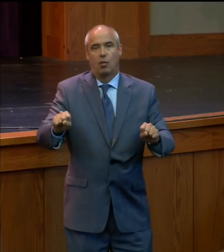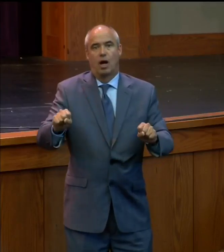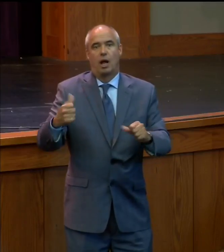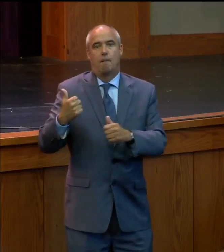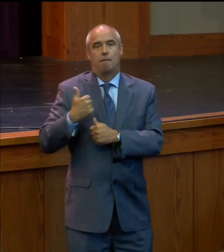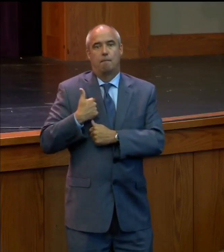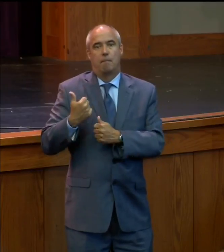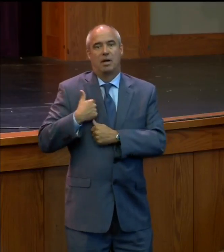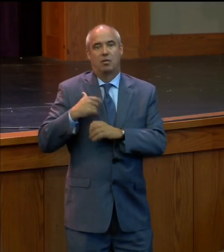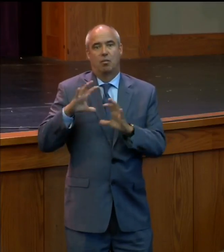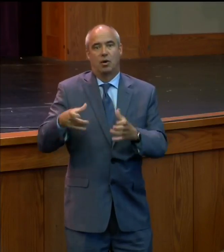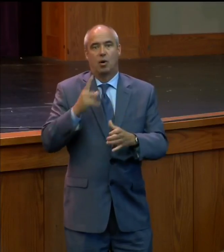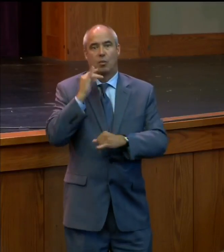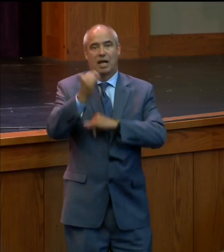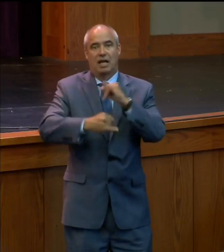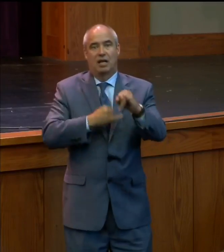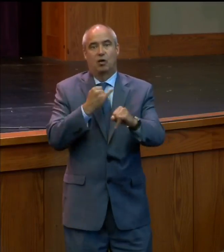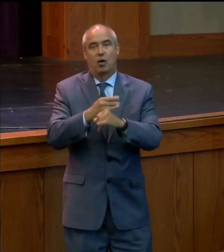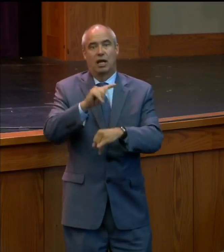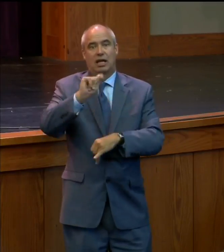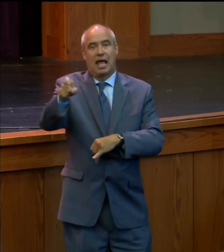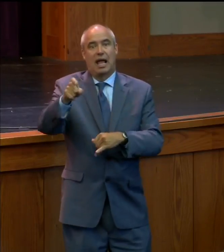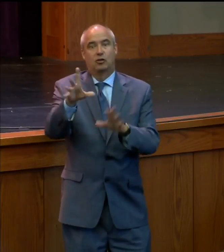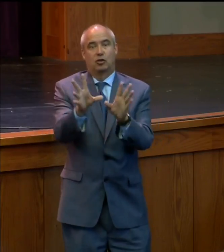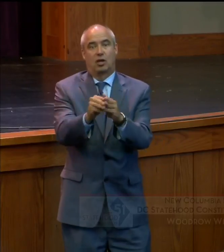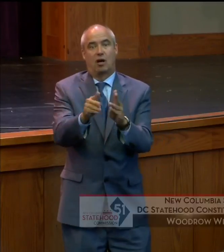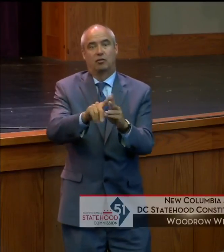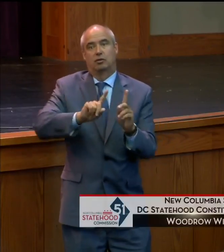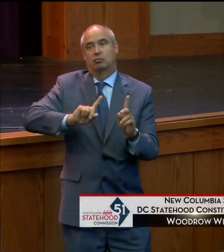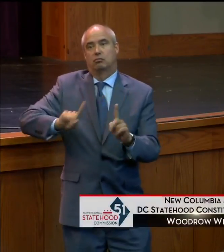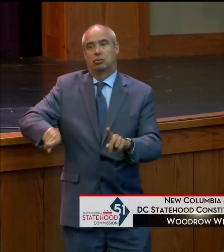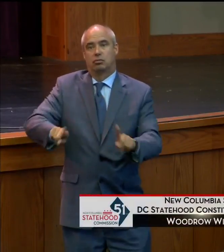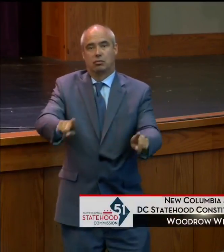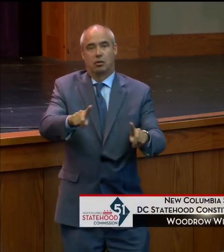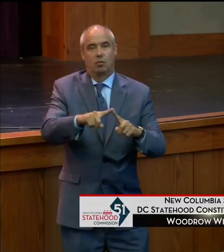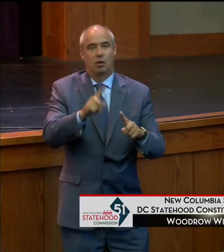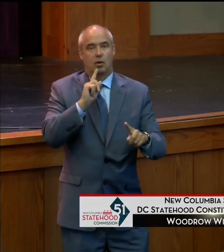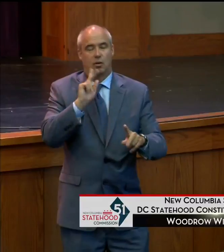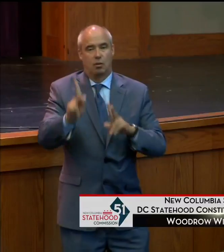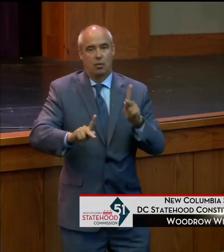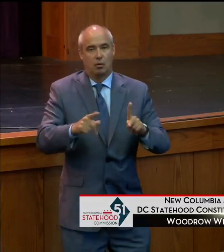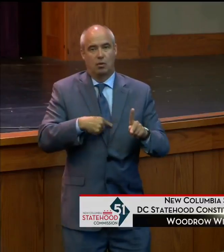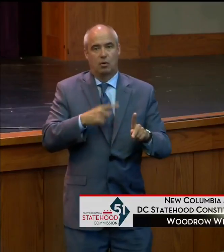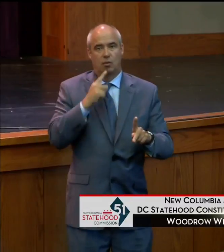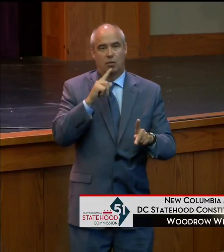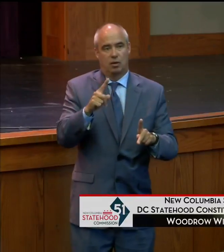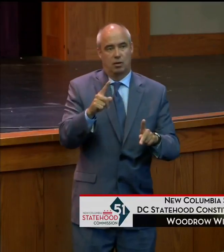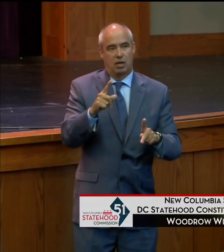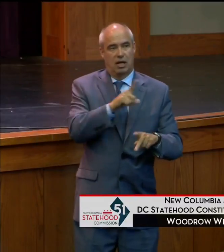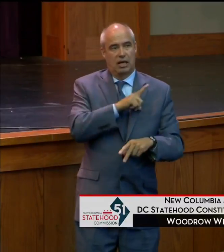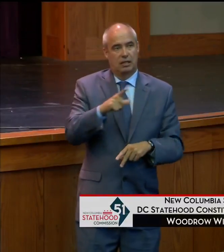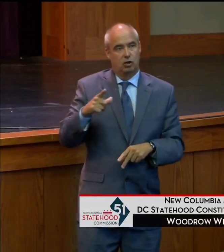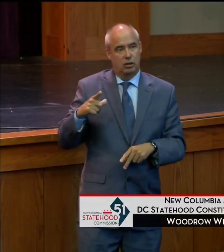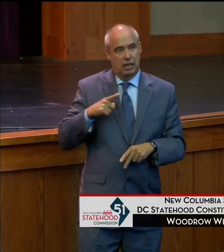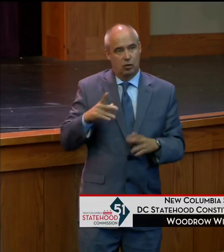I GO TO INTERNATIONAL TAX CONFERENCES, I GO TO THESE ARE PEOPLE BY PEOPLE WHO ARE LEGISLATORS.